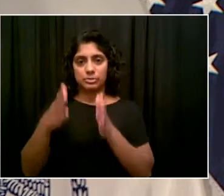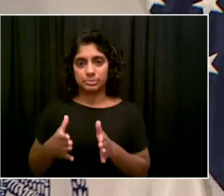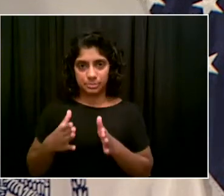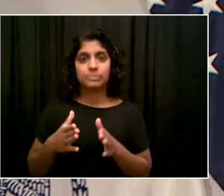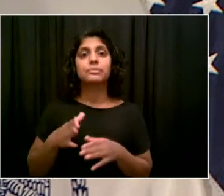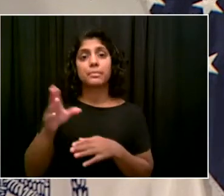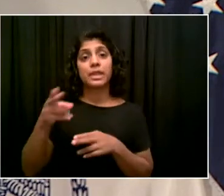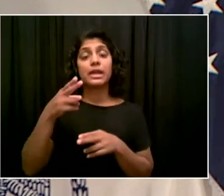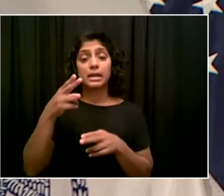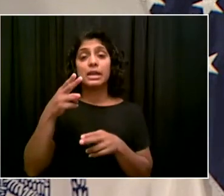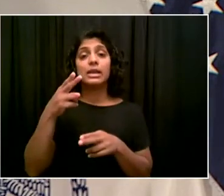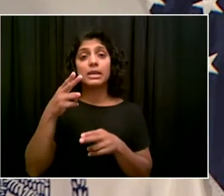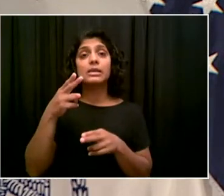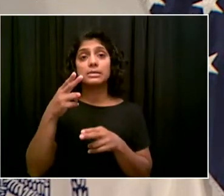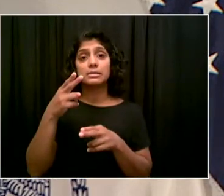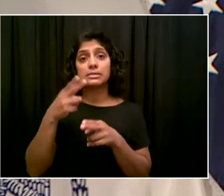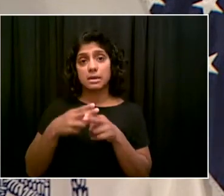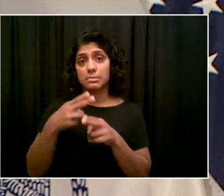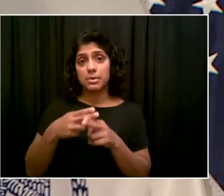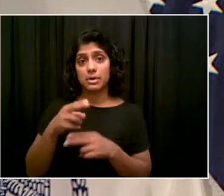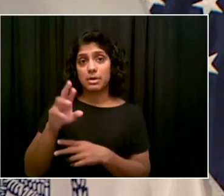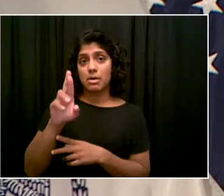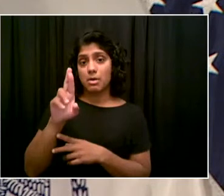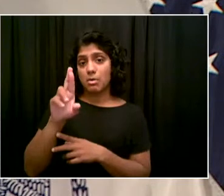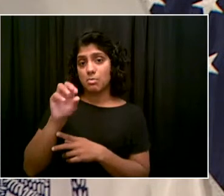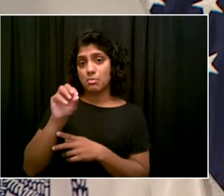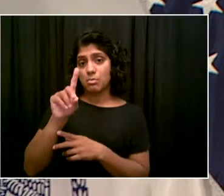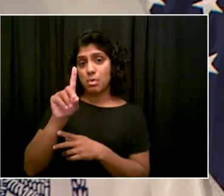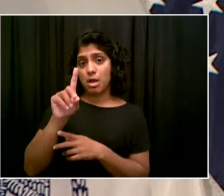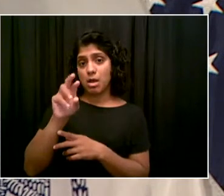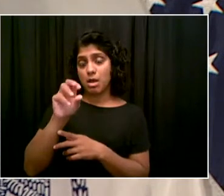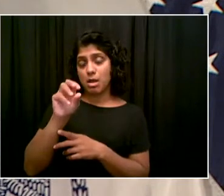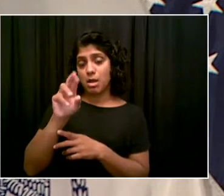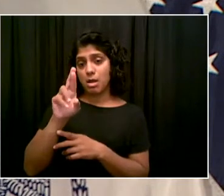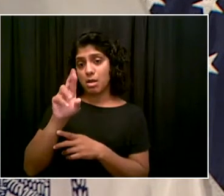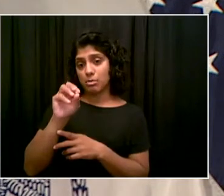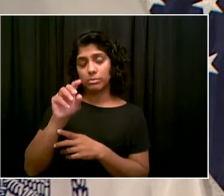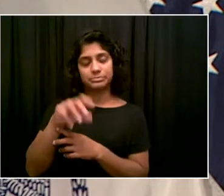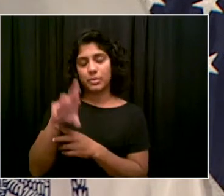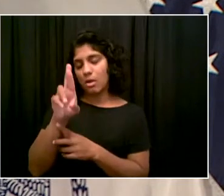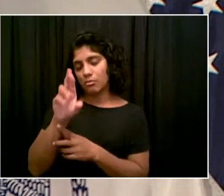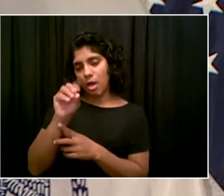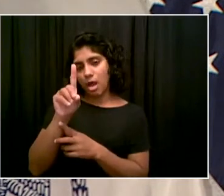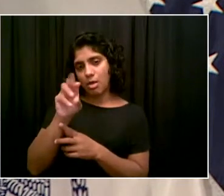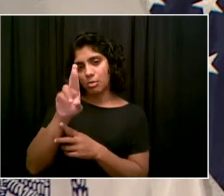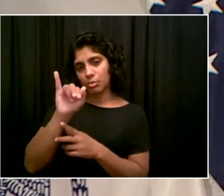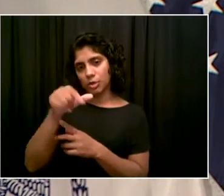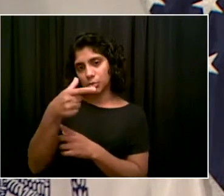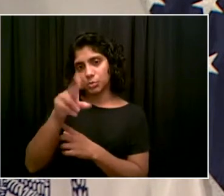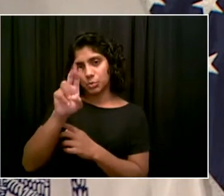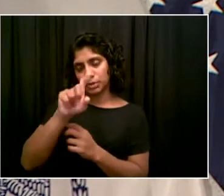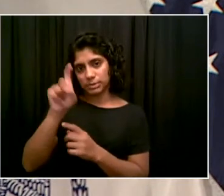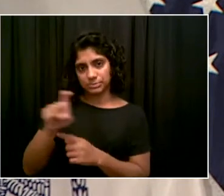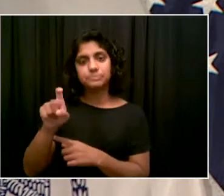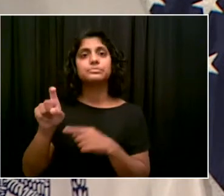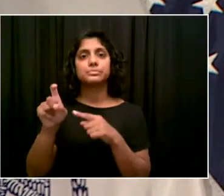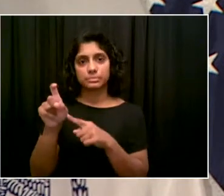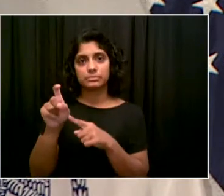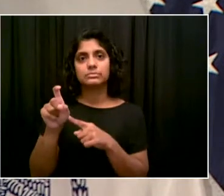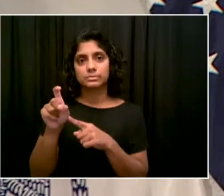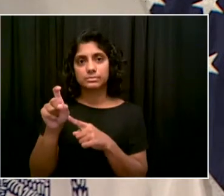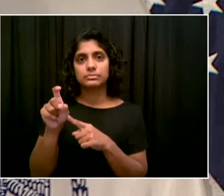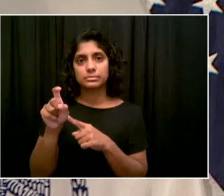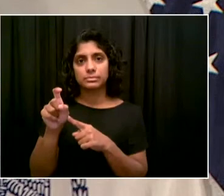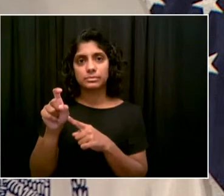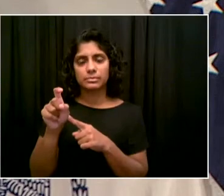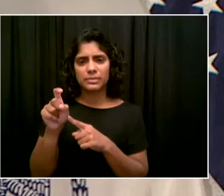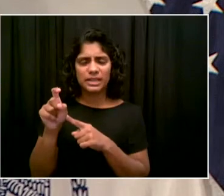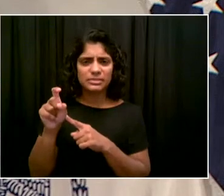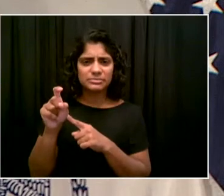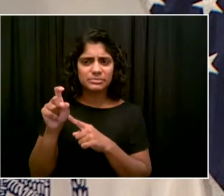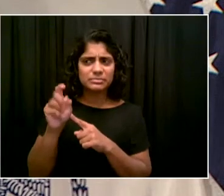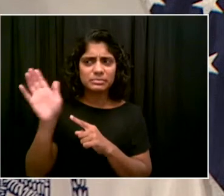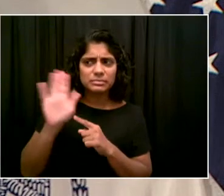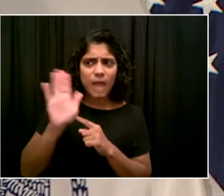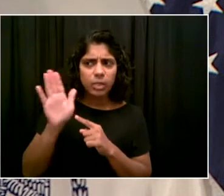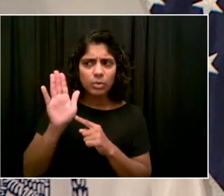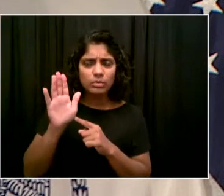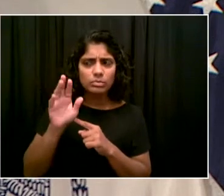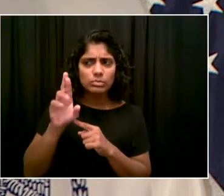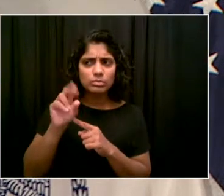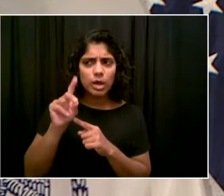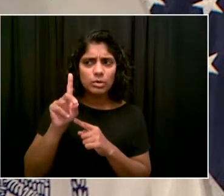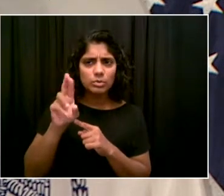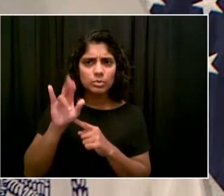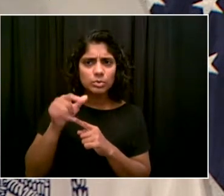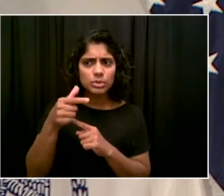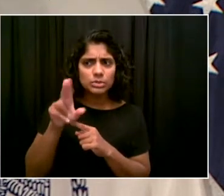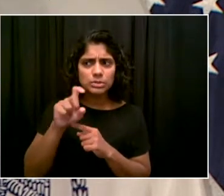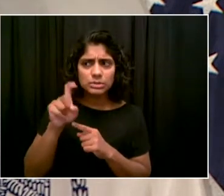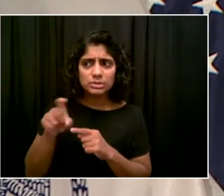COMMITTEE,